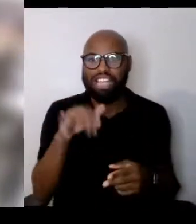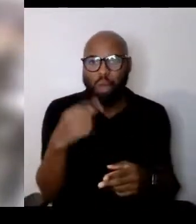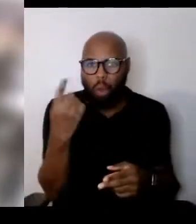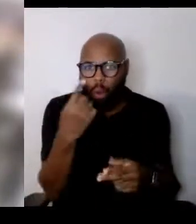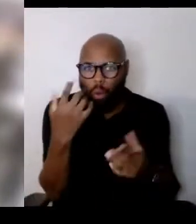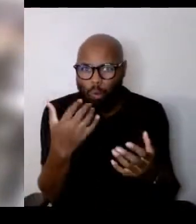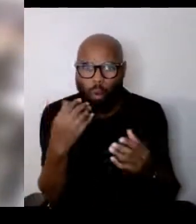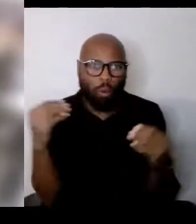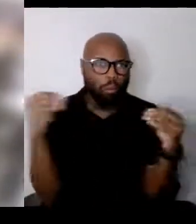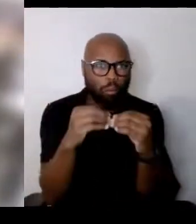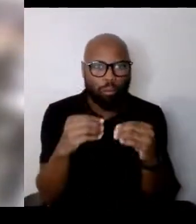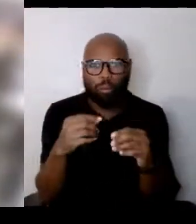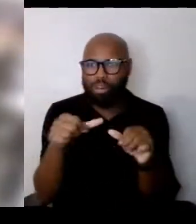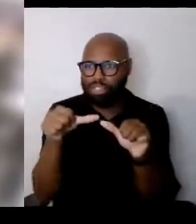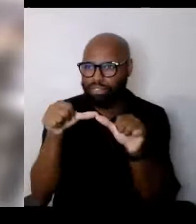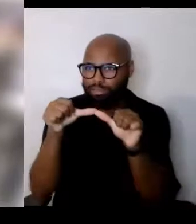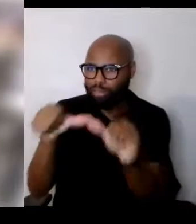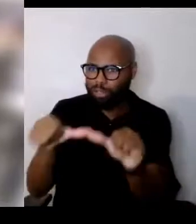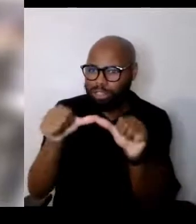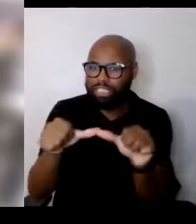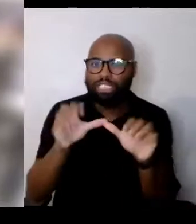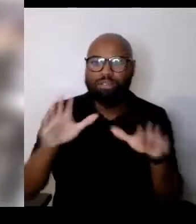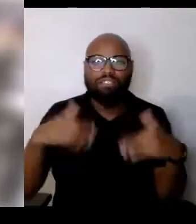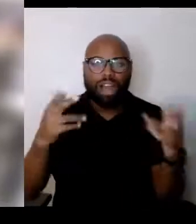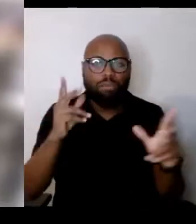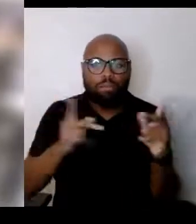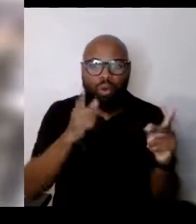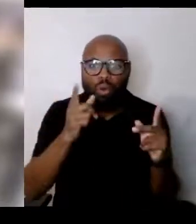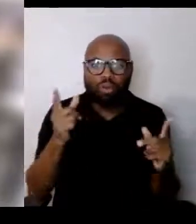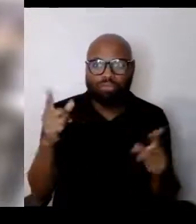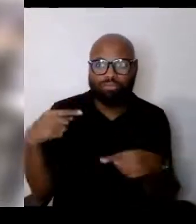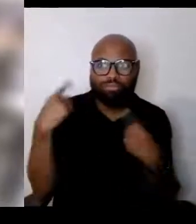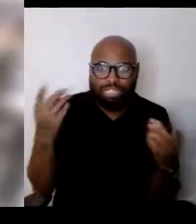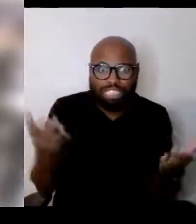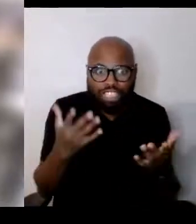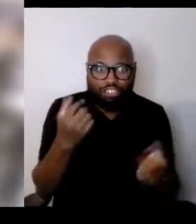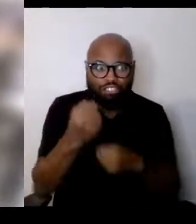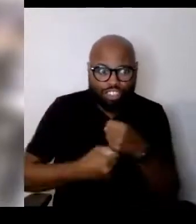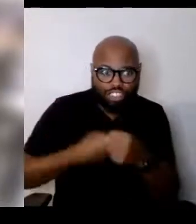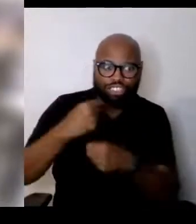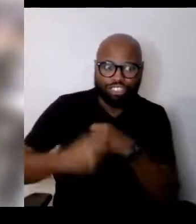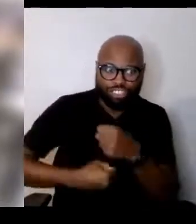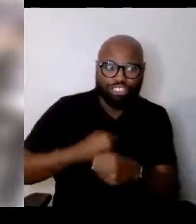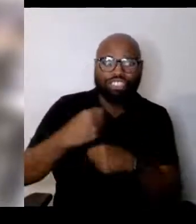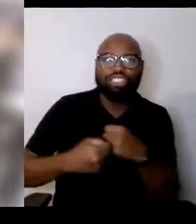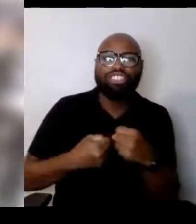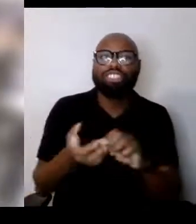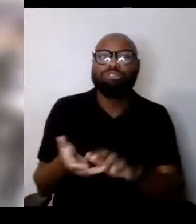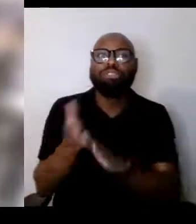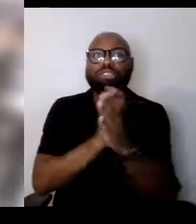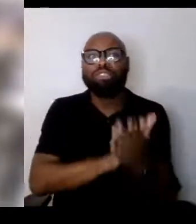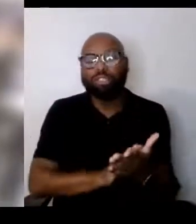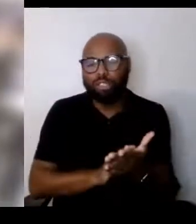like to give those people who have been here for years, some kind of permanent status to put them at ease